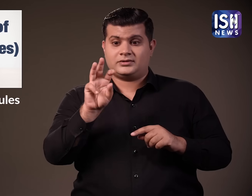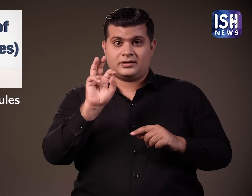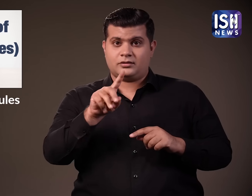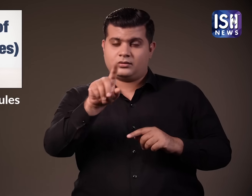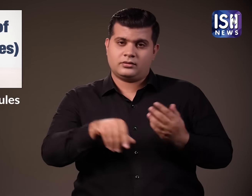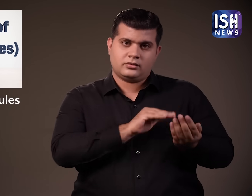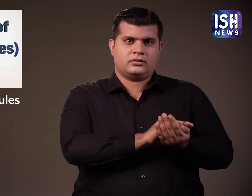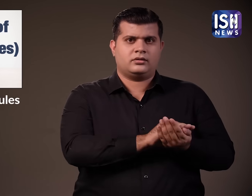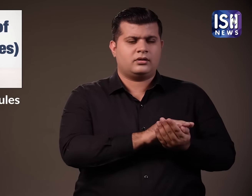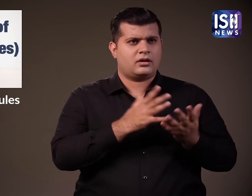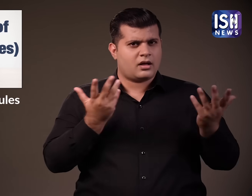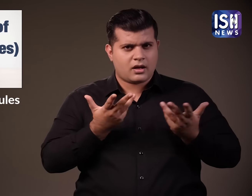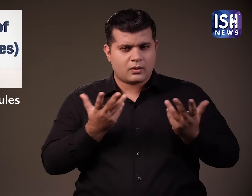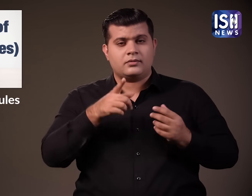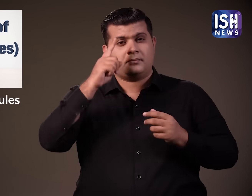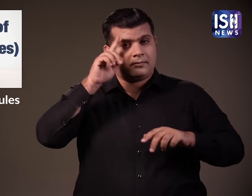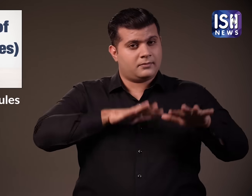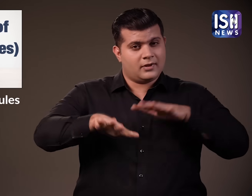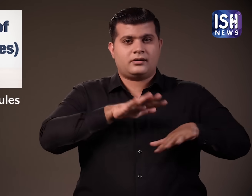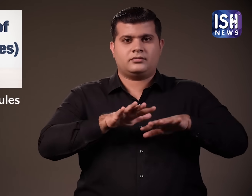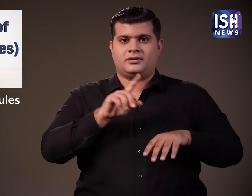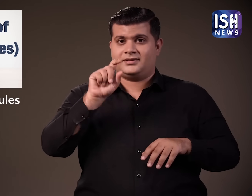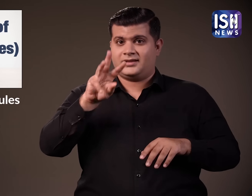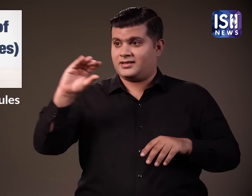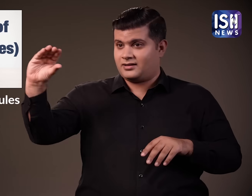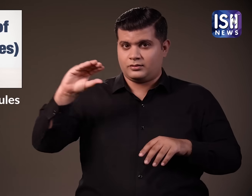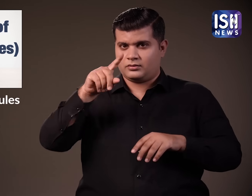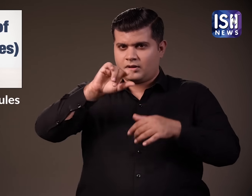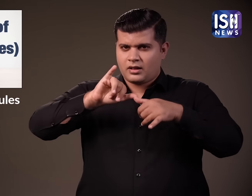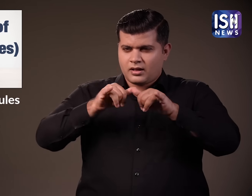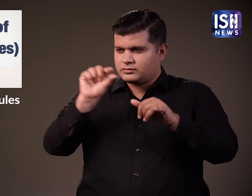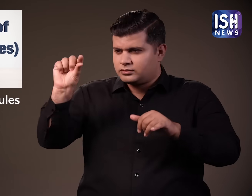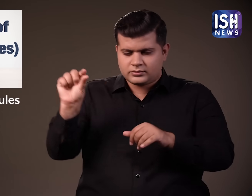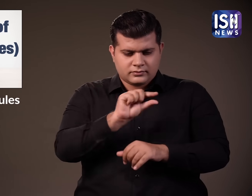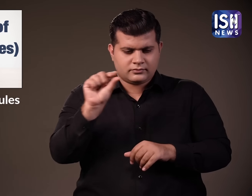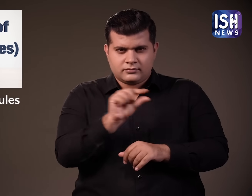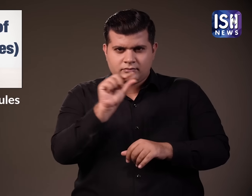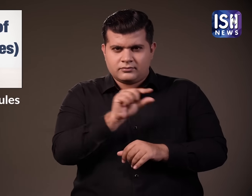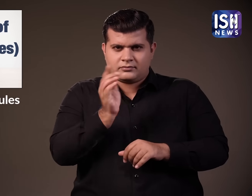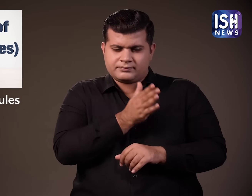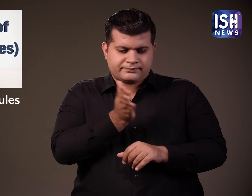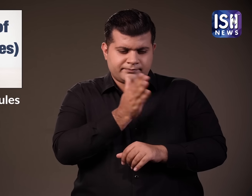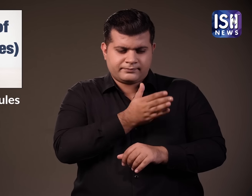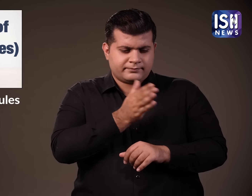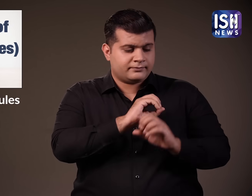This is the amount you should keep aside and for that start saving a little from your salary every month.